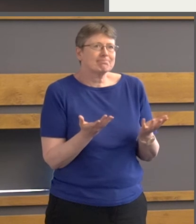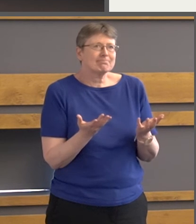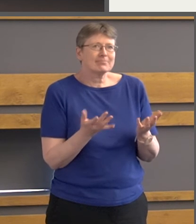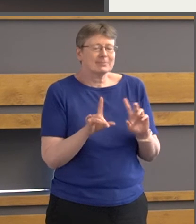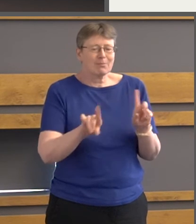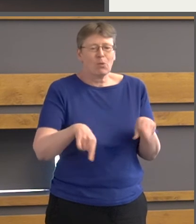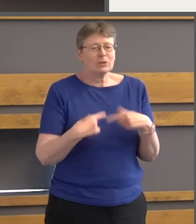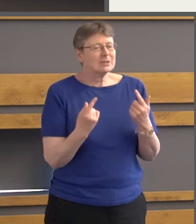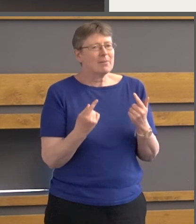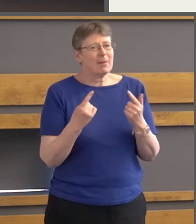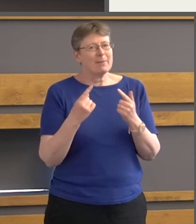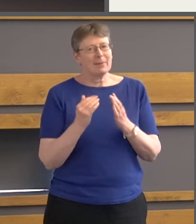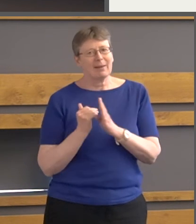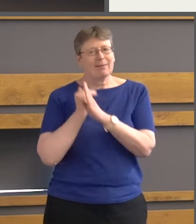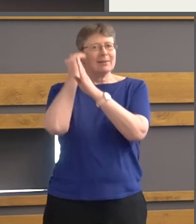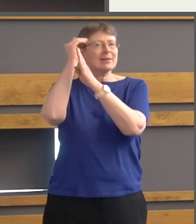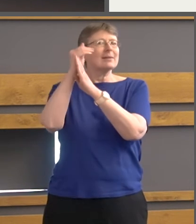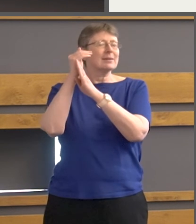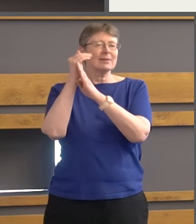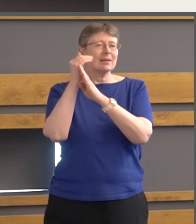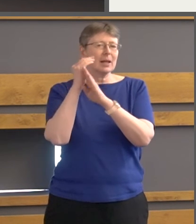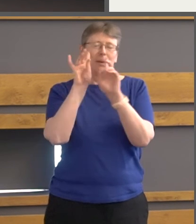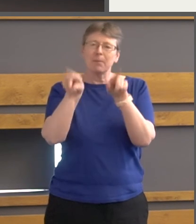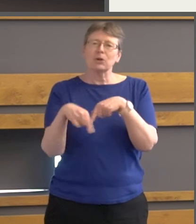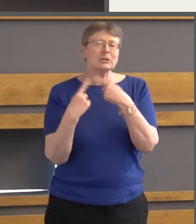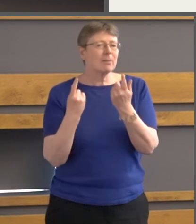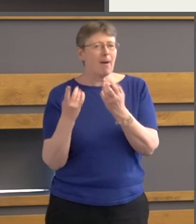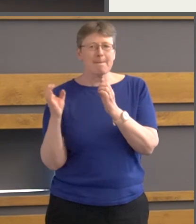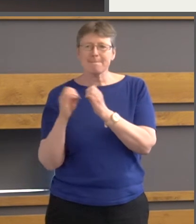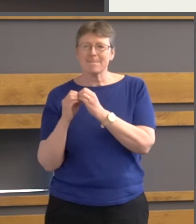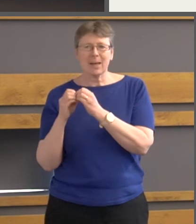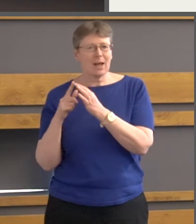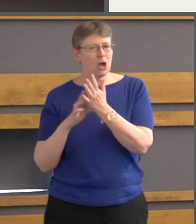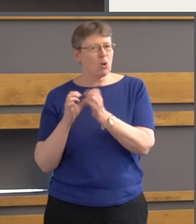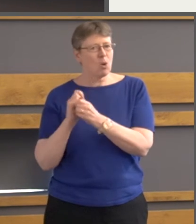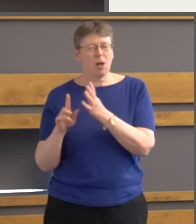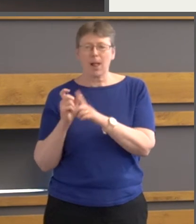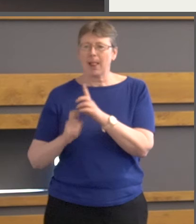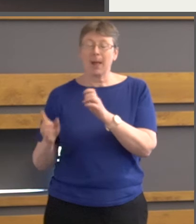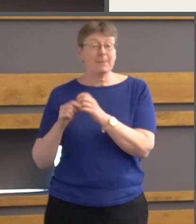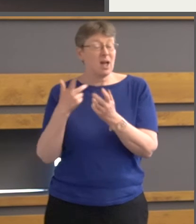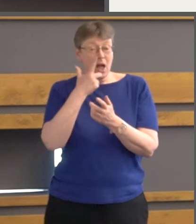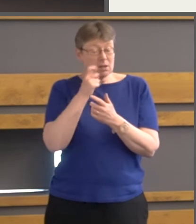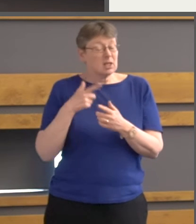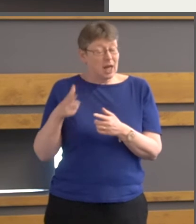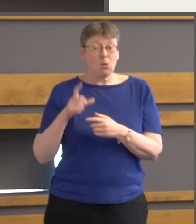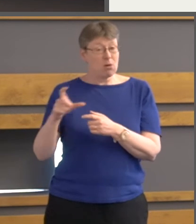the elitist club of Tollygunge Club and Bengal Club. So they could go to Calcutta Swimming Club,